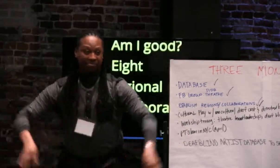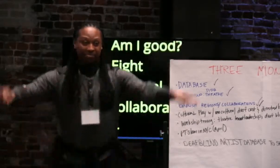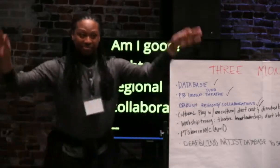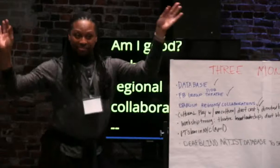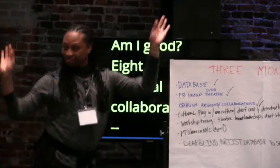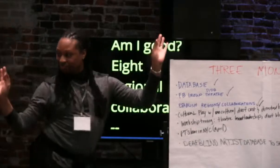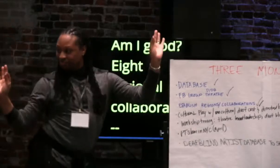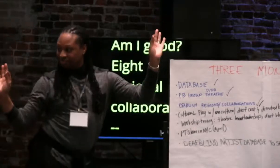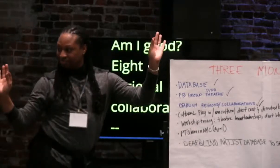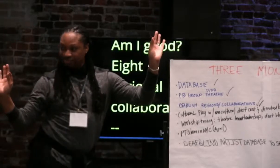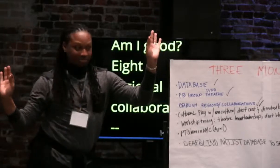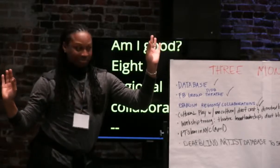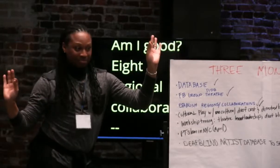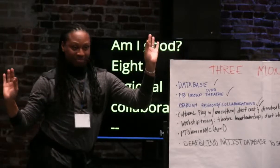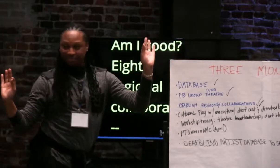and exchange resources.